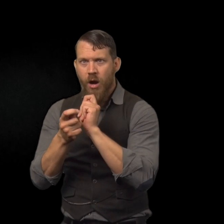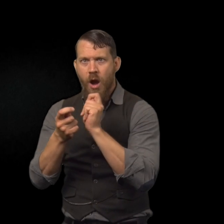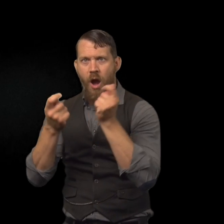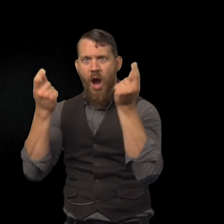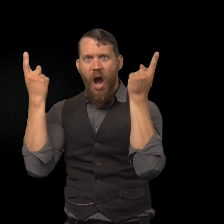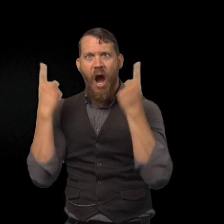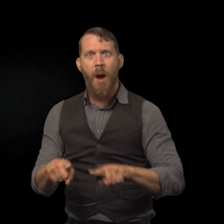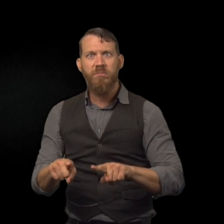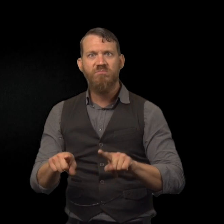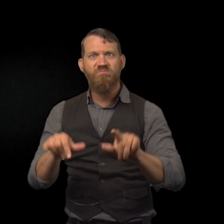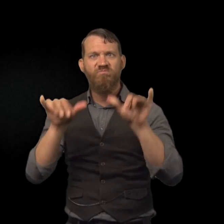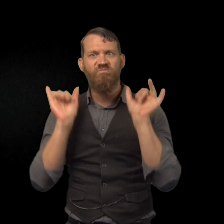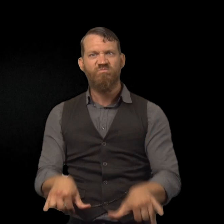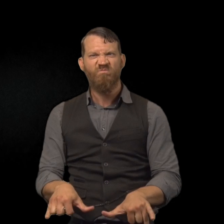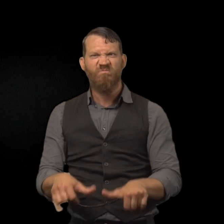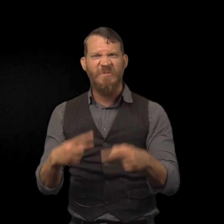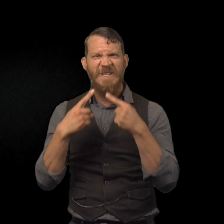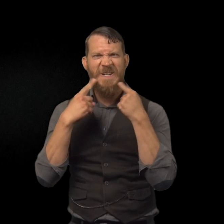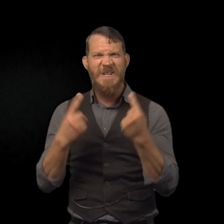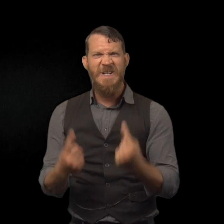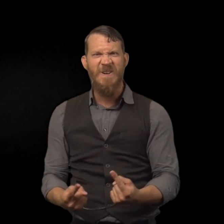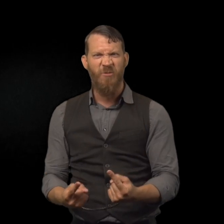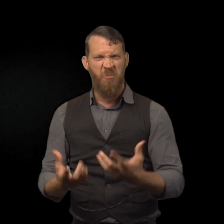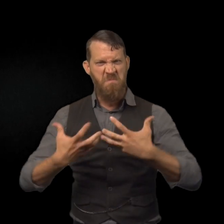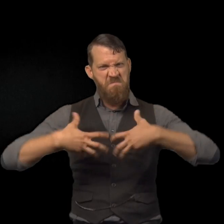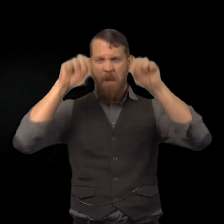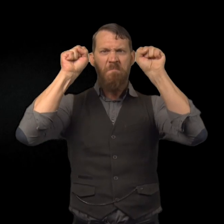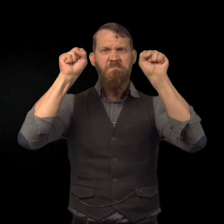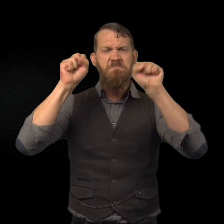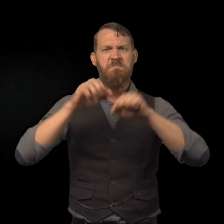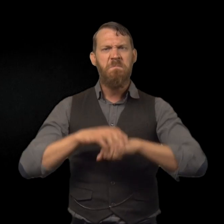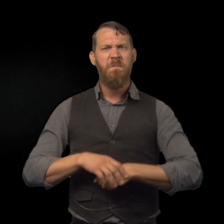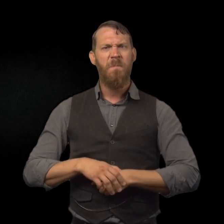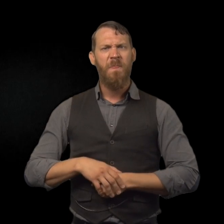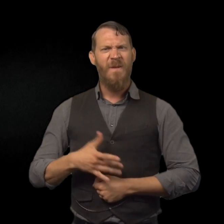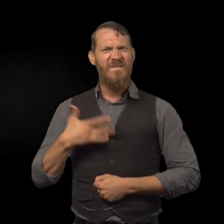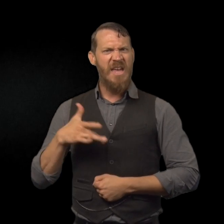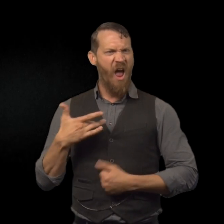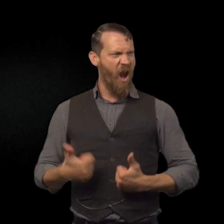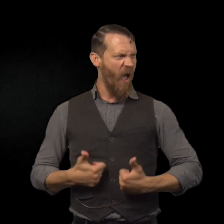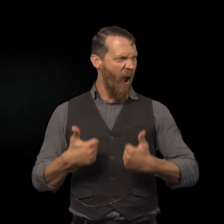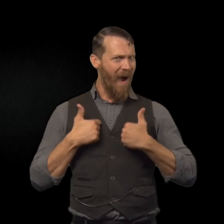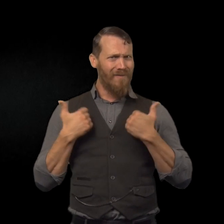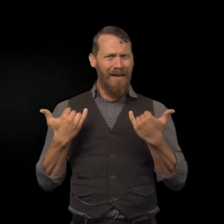between these two characters until one day evil took over.